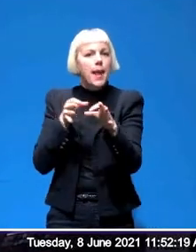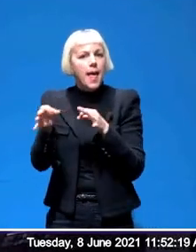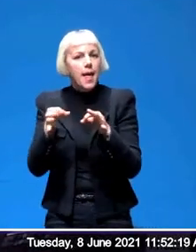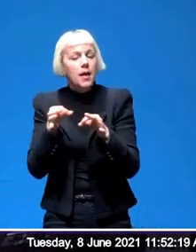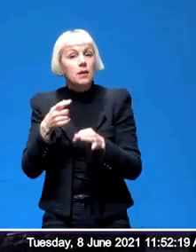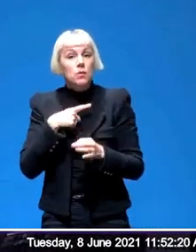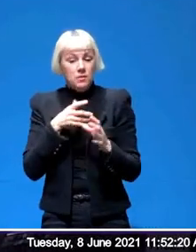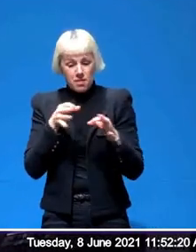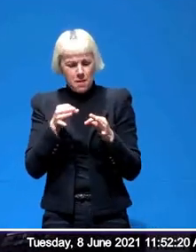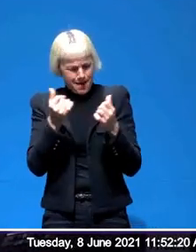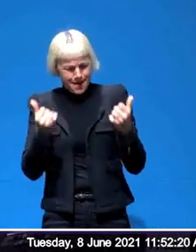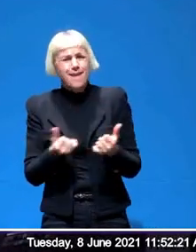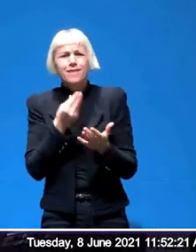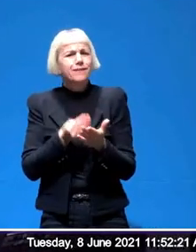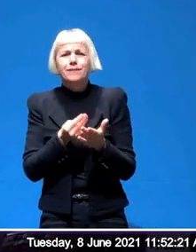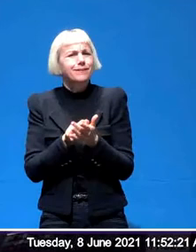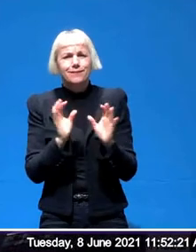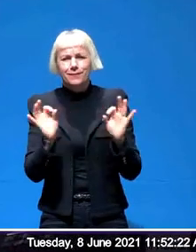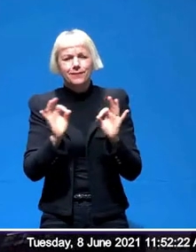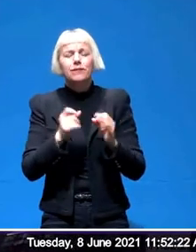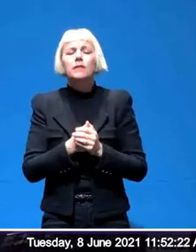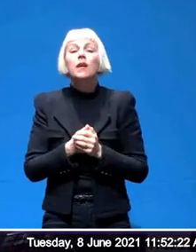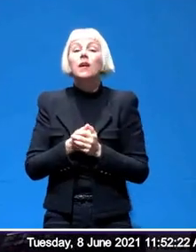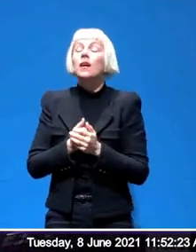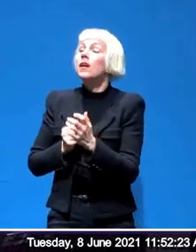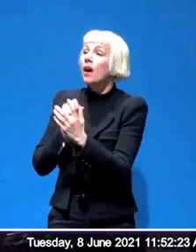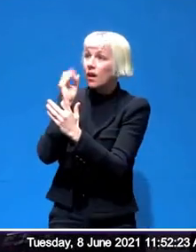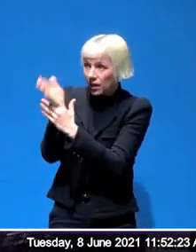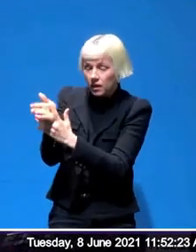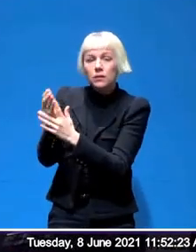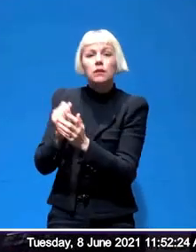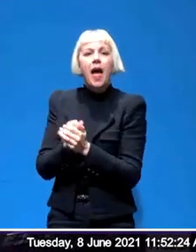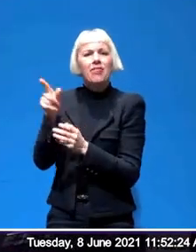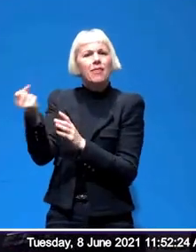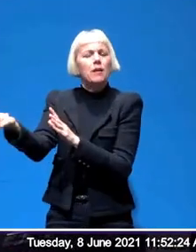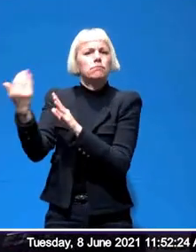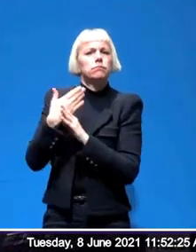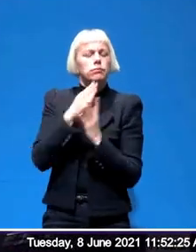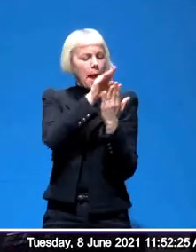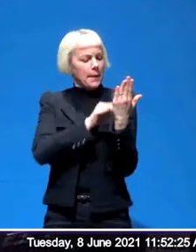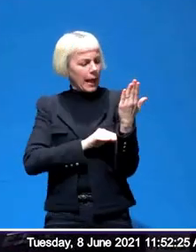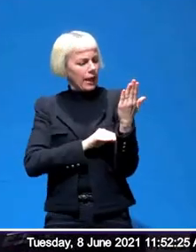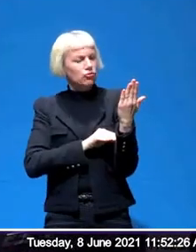Daniel's plan was adequate. I was sent a review application form and I decided to make an appointment